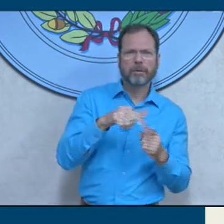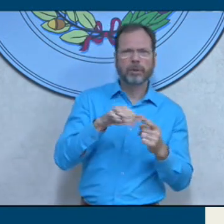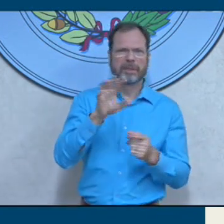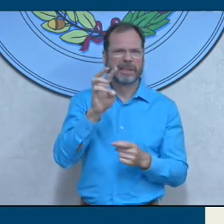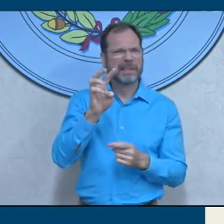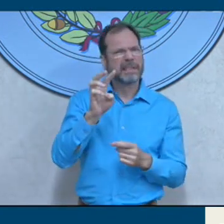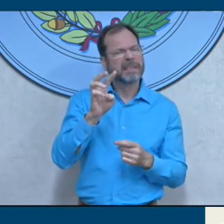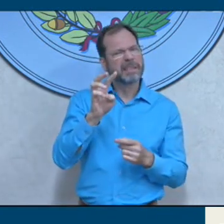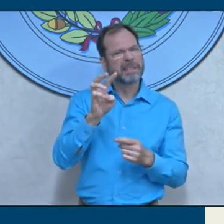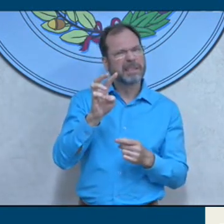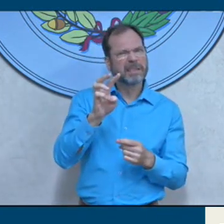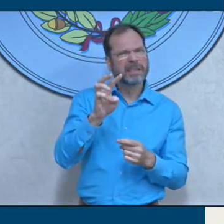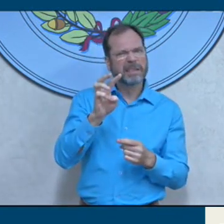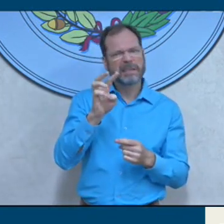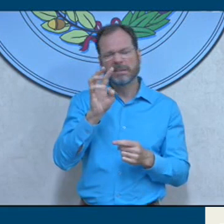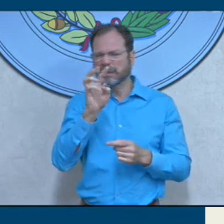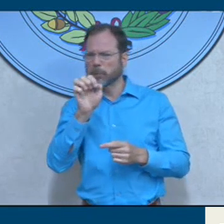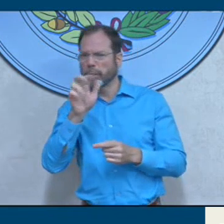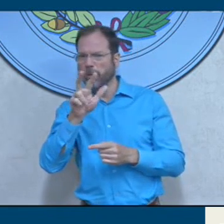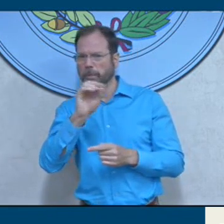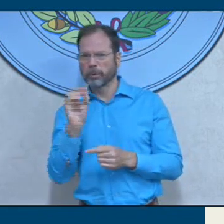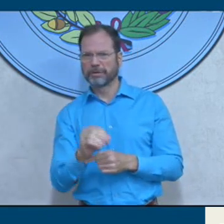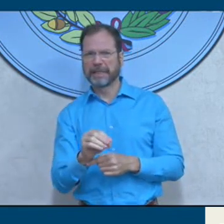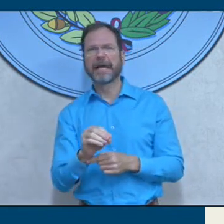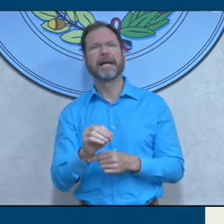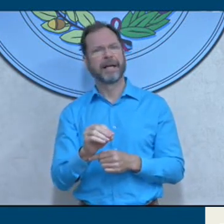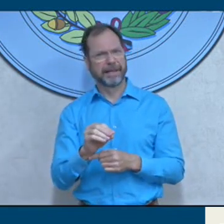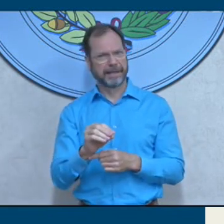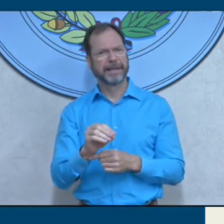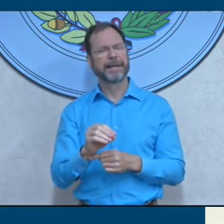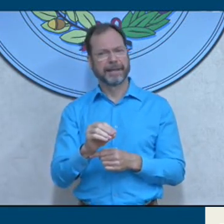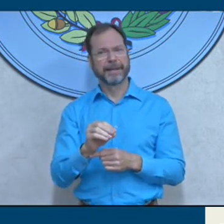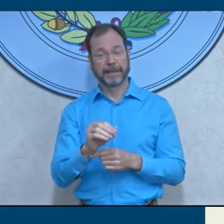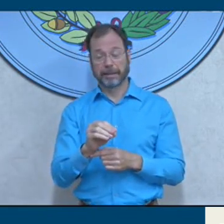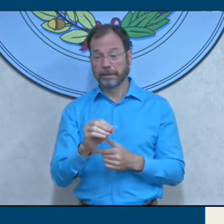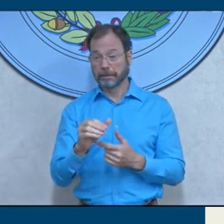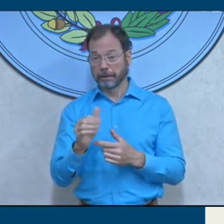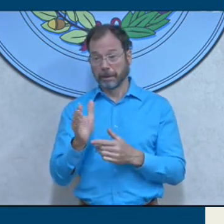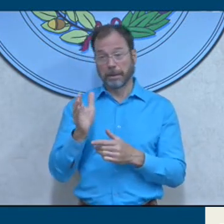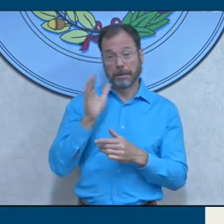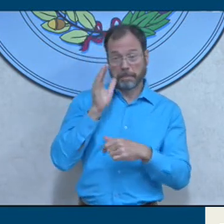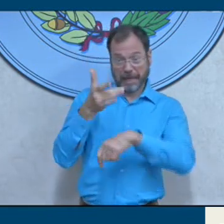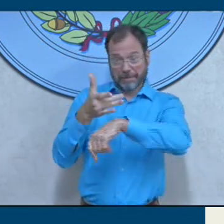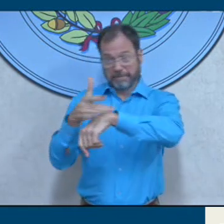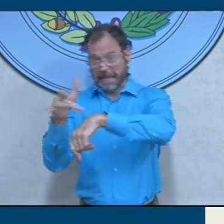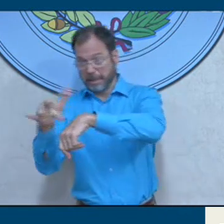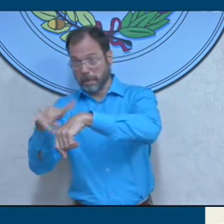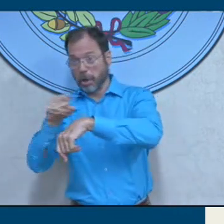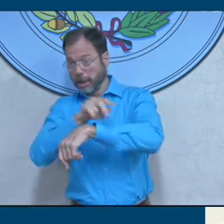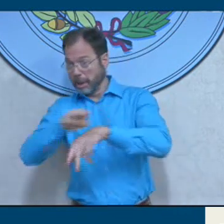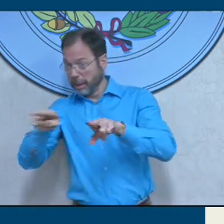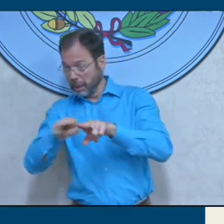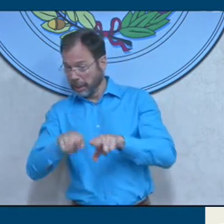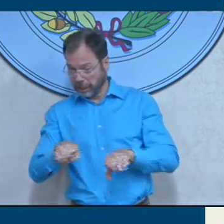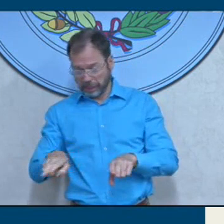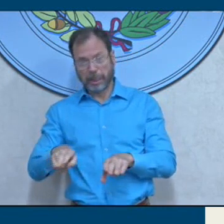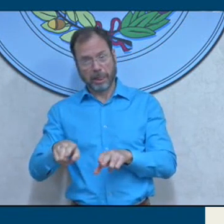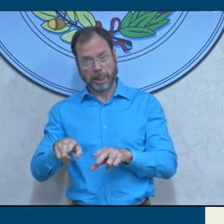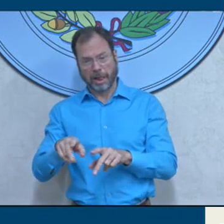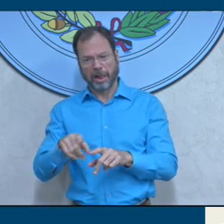BE GALVESTON COUNTY. IT LOOKS LIKE ON AVERAGE. IT'S ABOUT 5 OR 6 THE IMPACT THAT AVERAGES